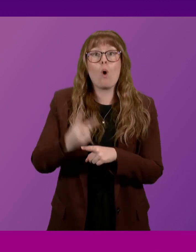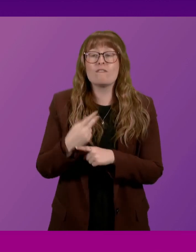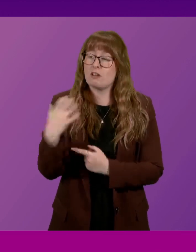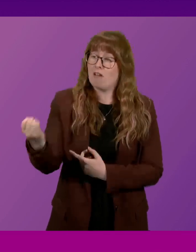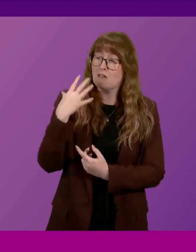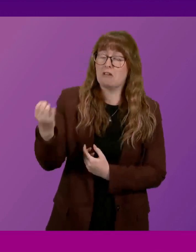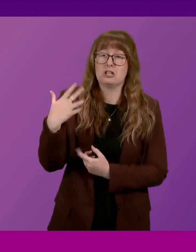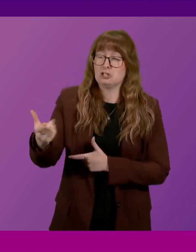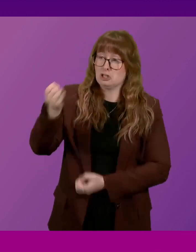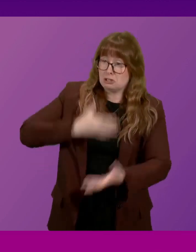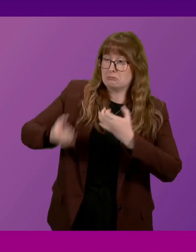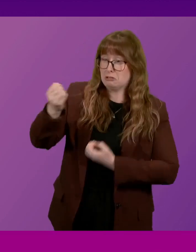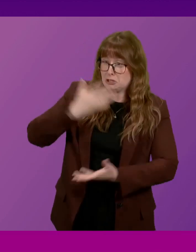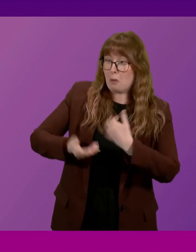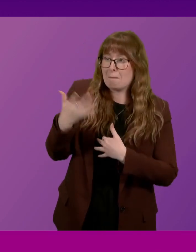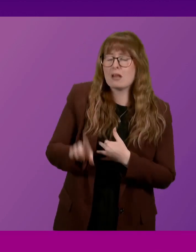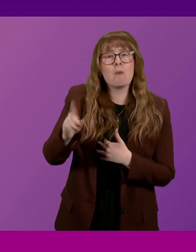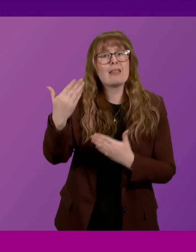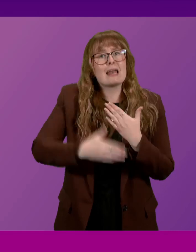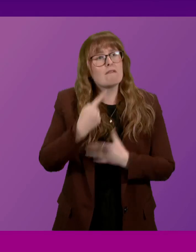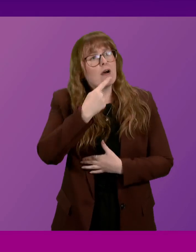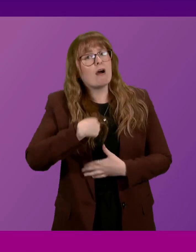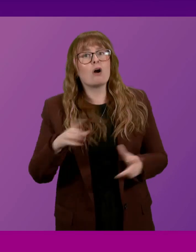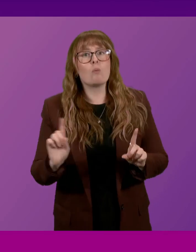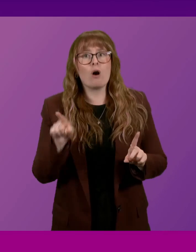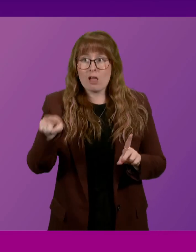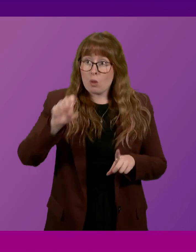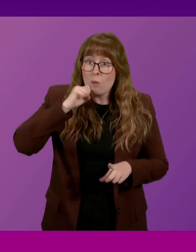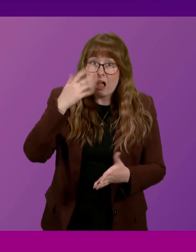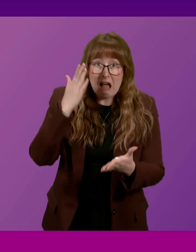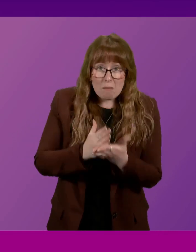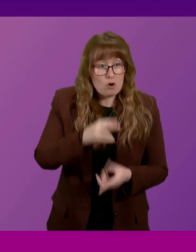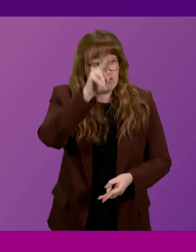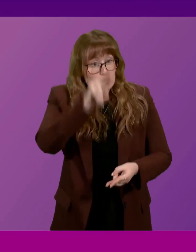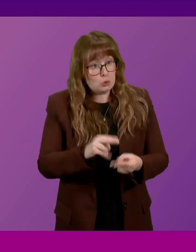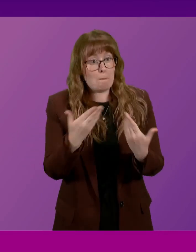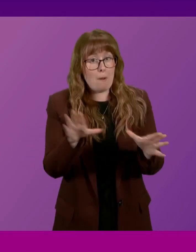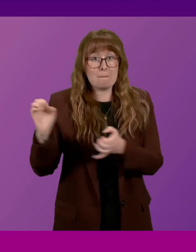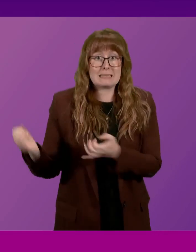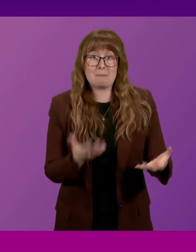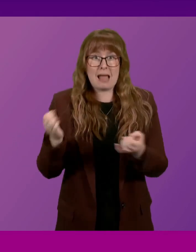me about it, but what they do not shout at me is how they will reduce public expenditure without